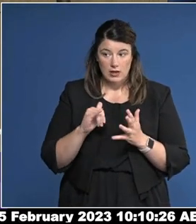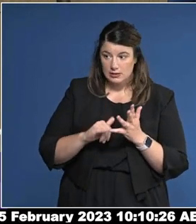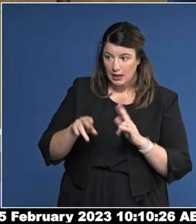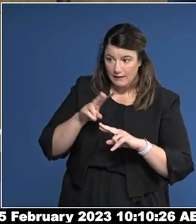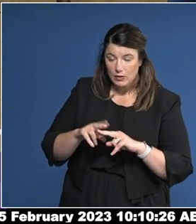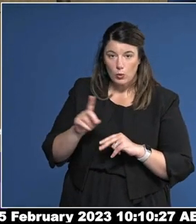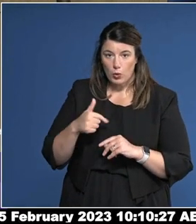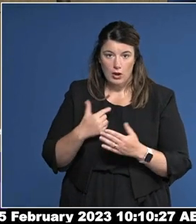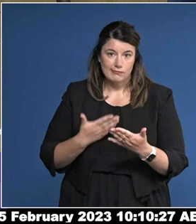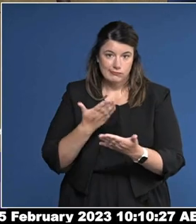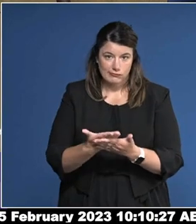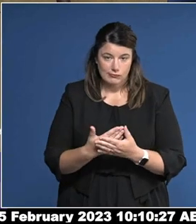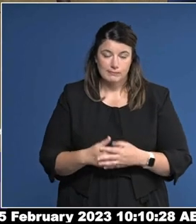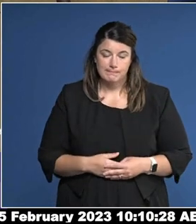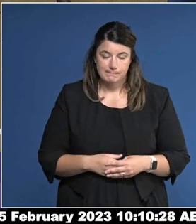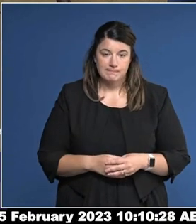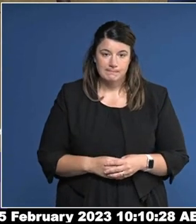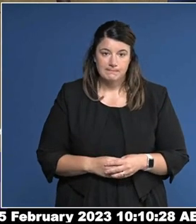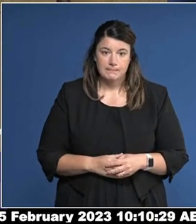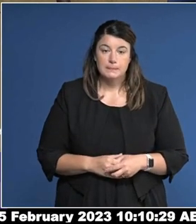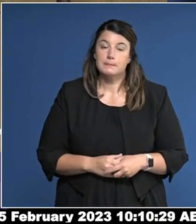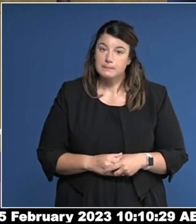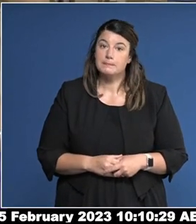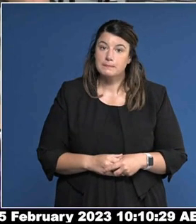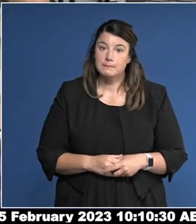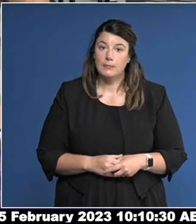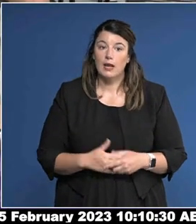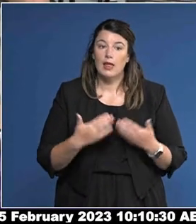Certainly, Chair. I would like to avail myself of that opportunity to put something in writing, and